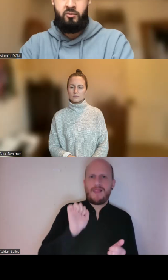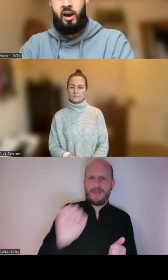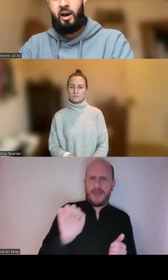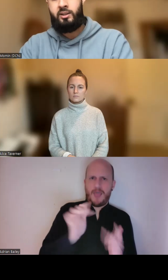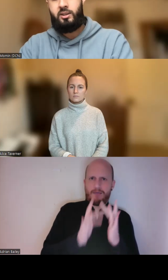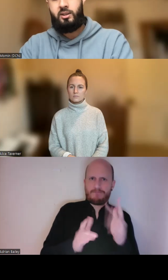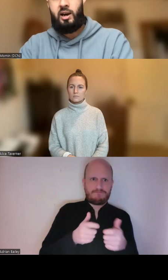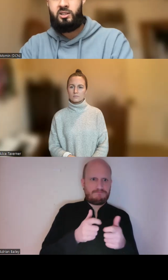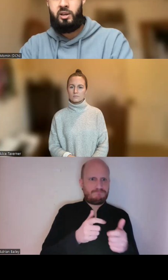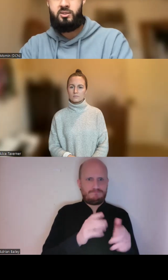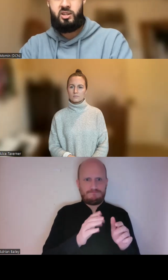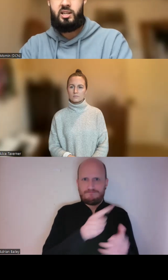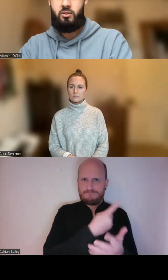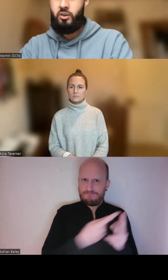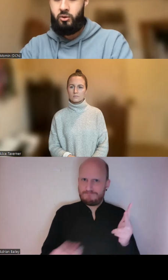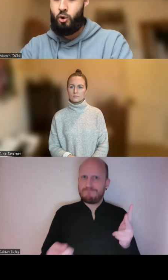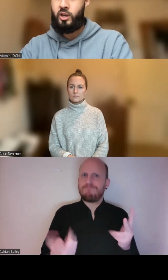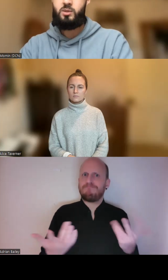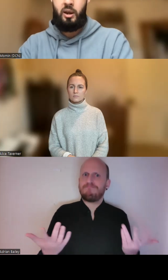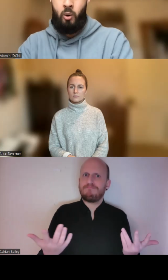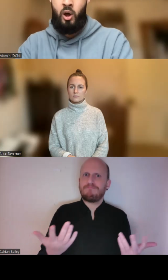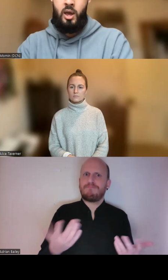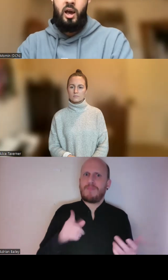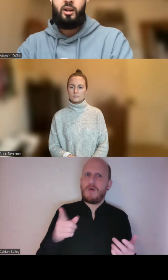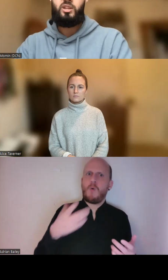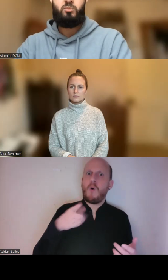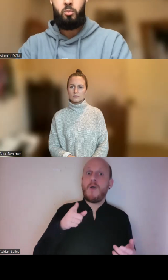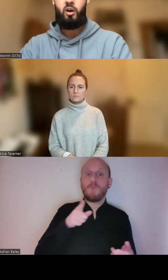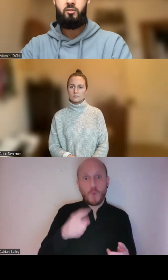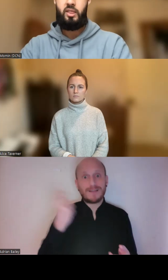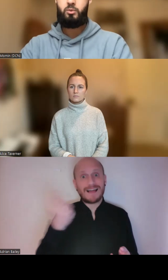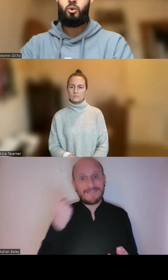If that ad space is successful for you, you're going to spend more and it means more profit for them.